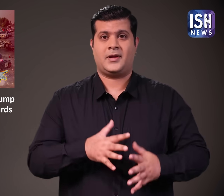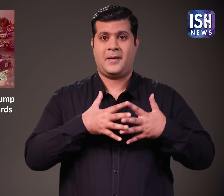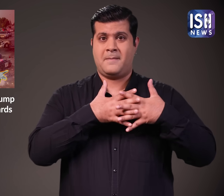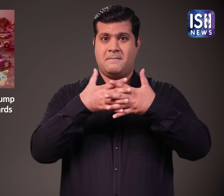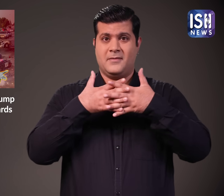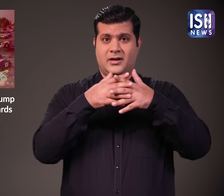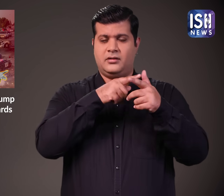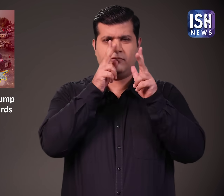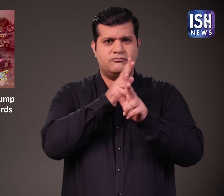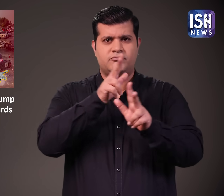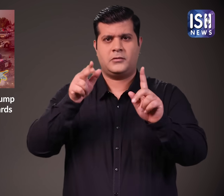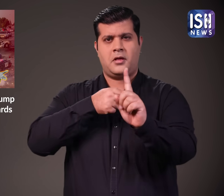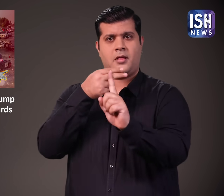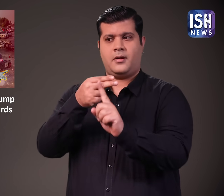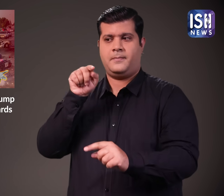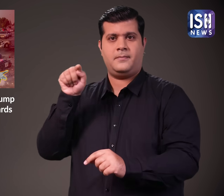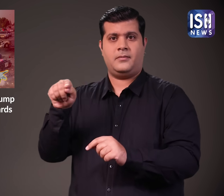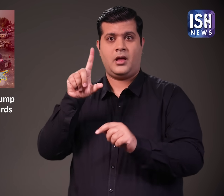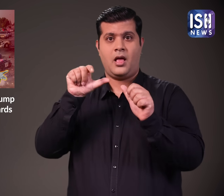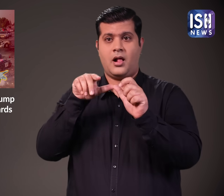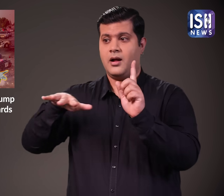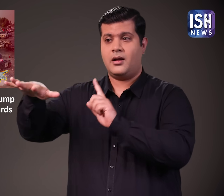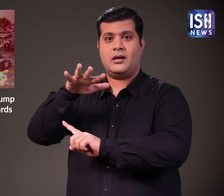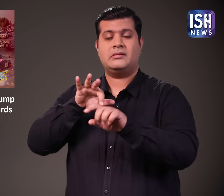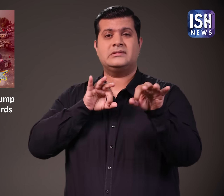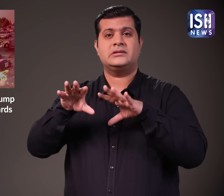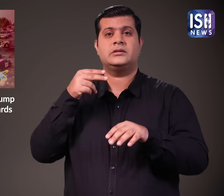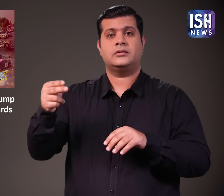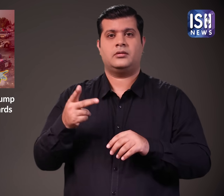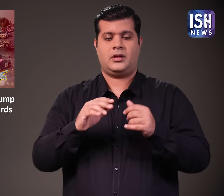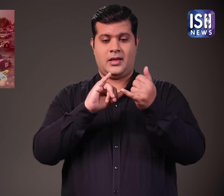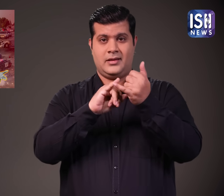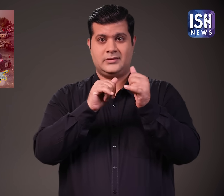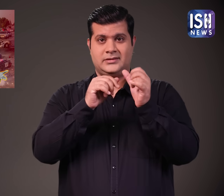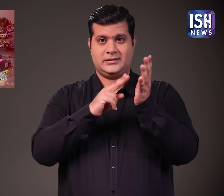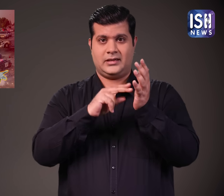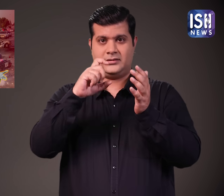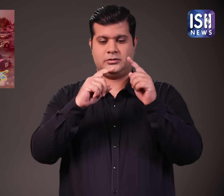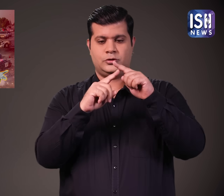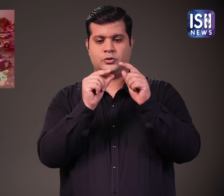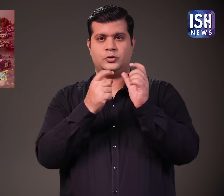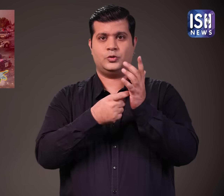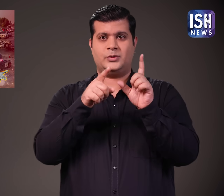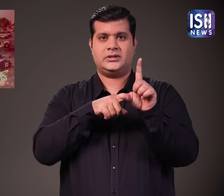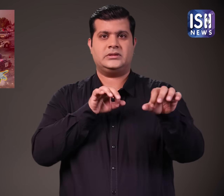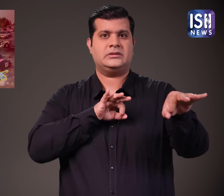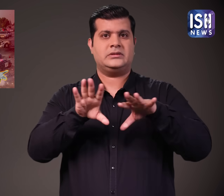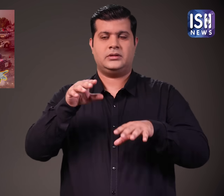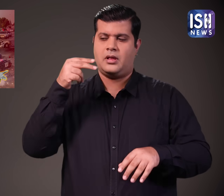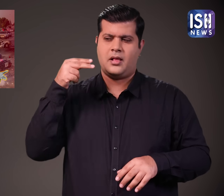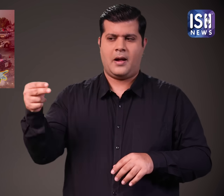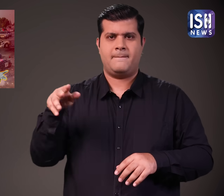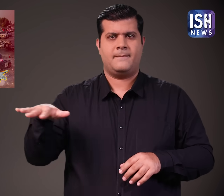US President has declared LA a ‘Sanctuary City’.